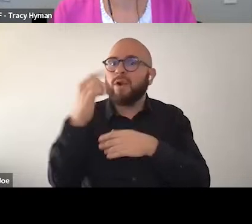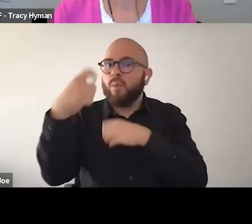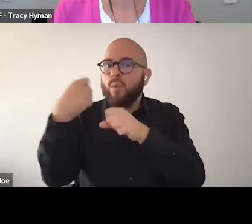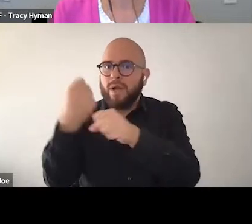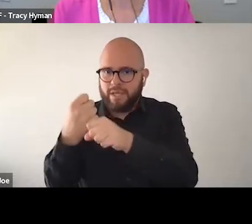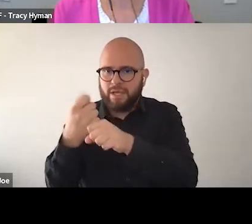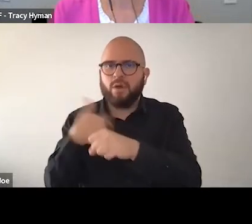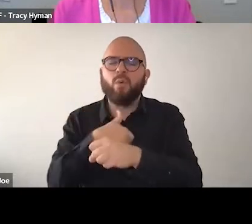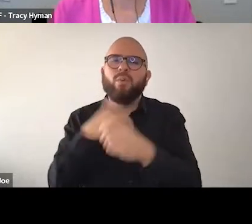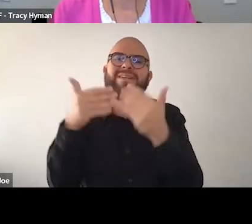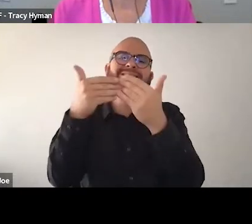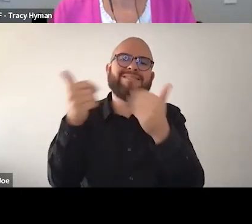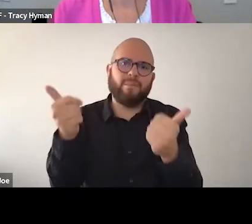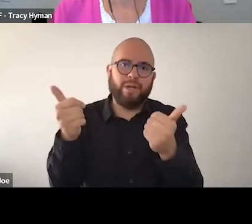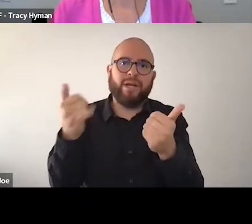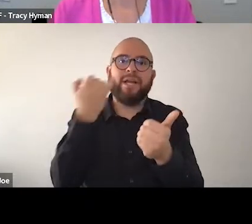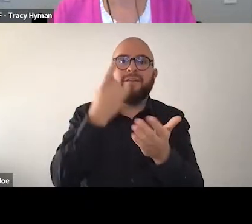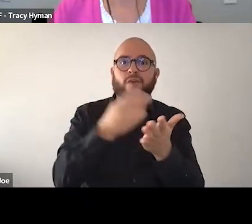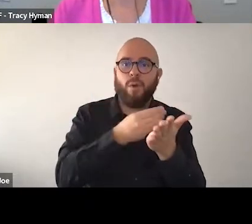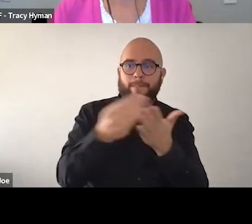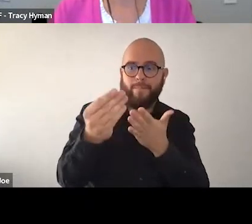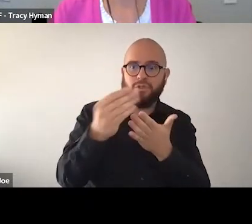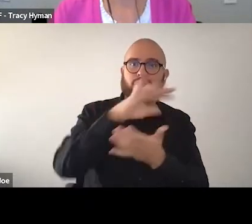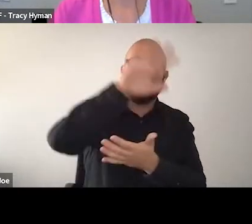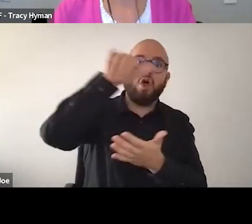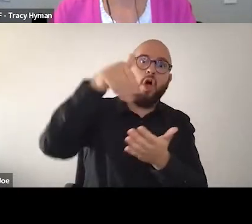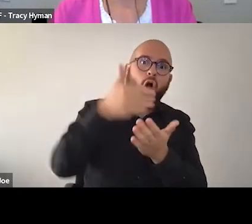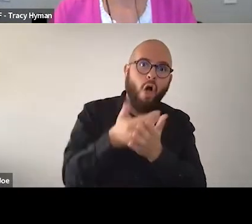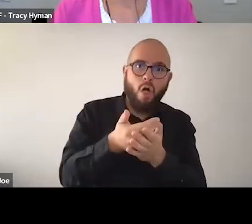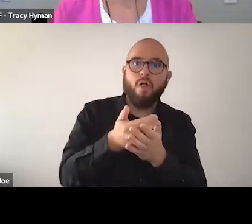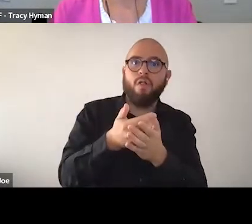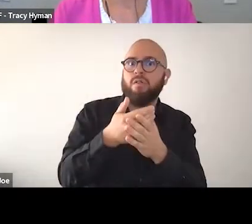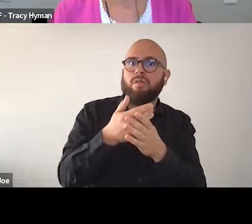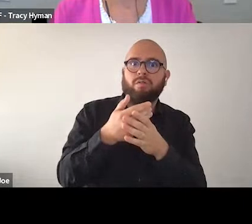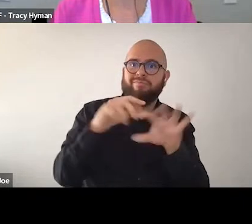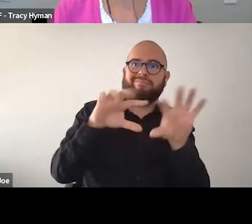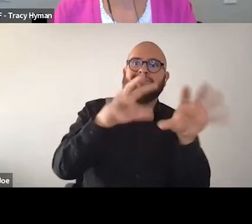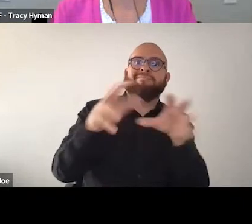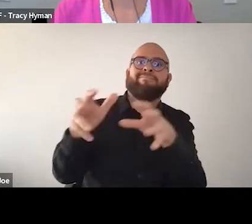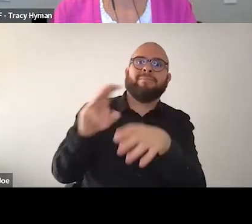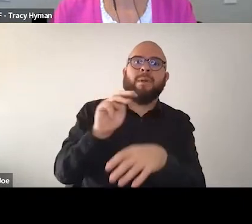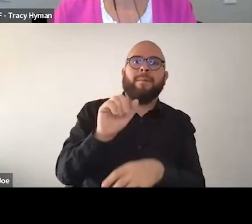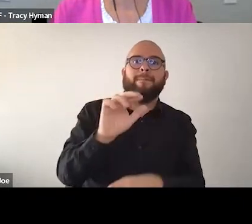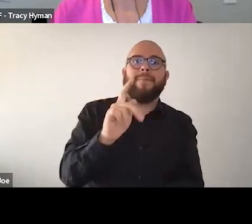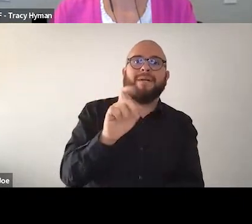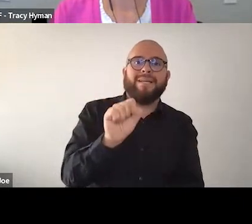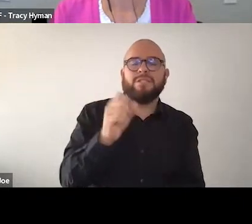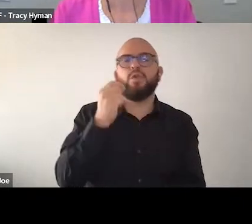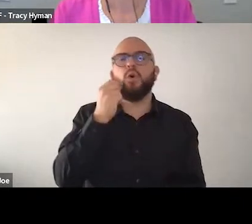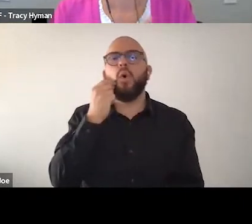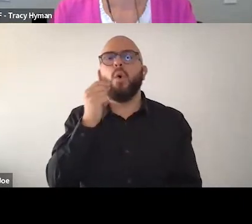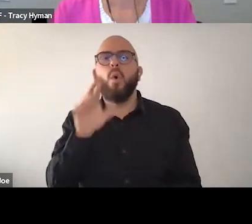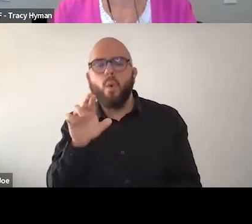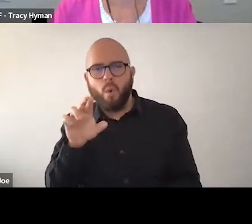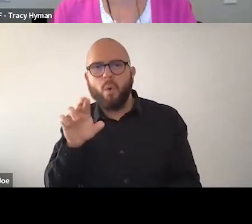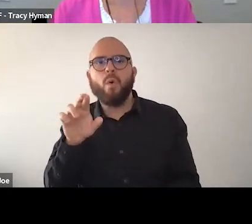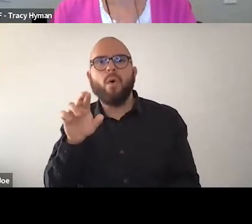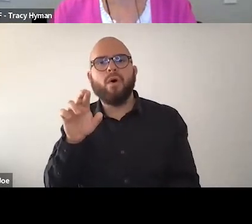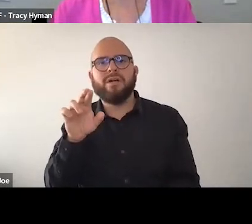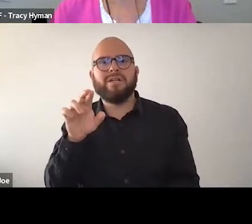between purchasing all markets or purchasing markets but excluding New York and LA.